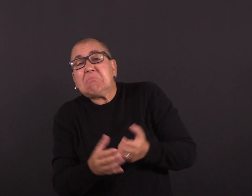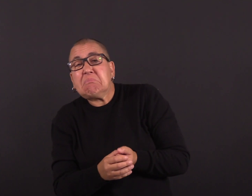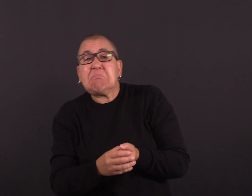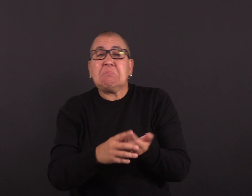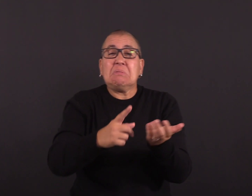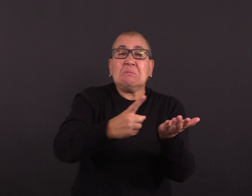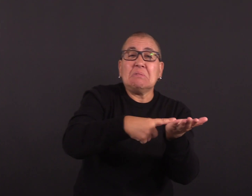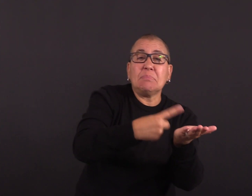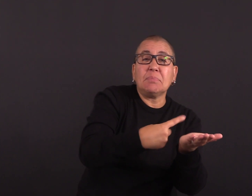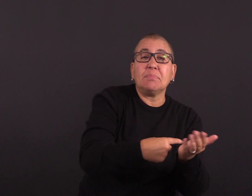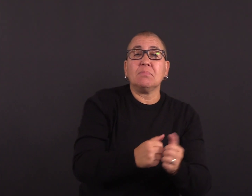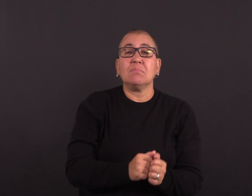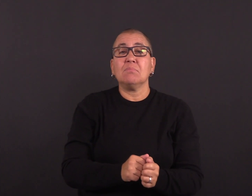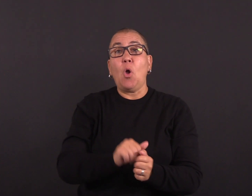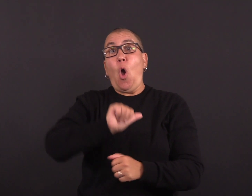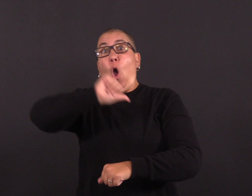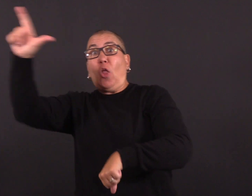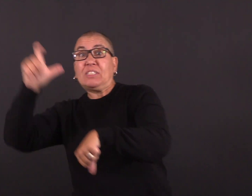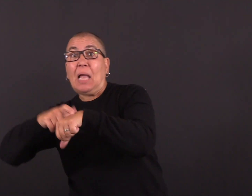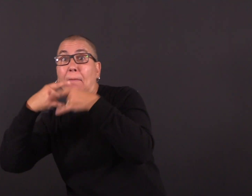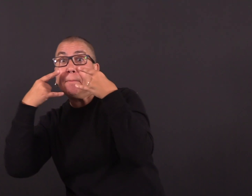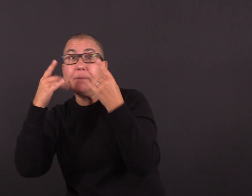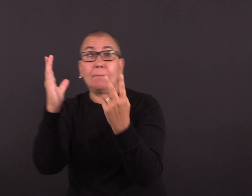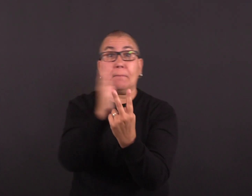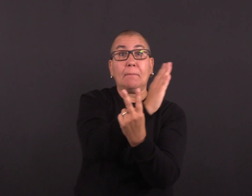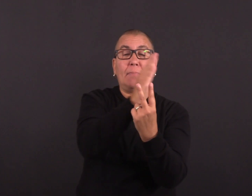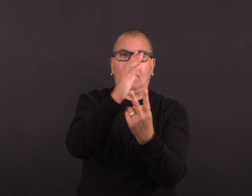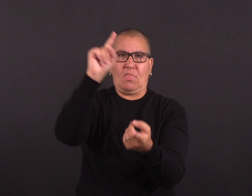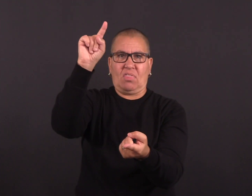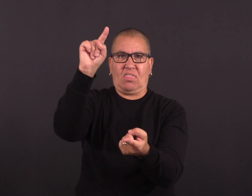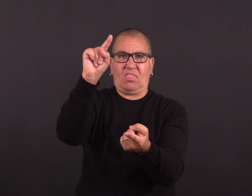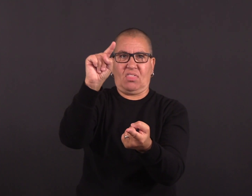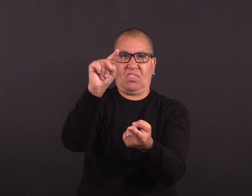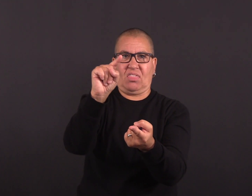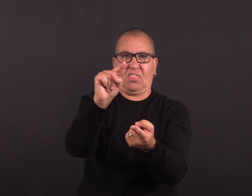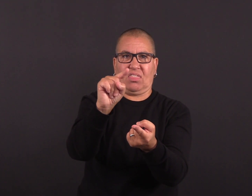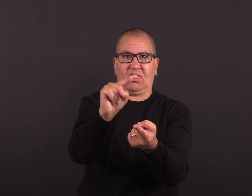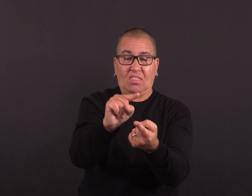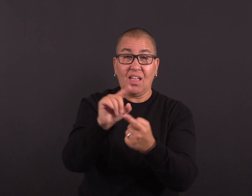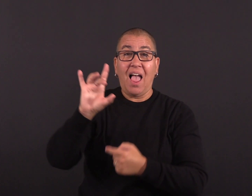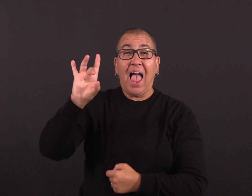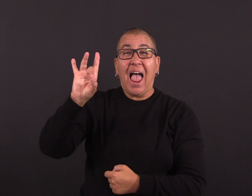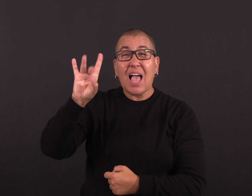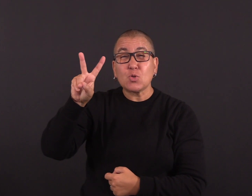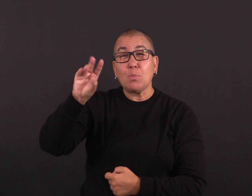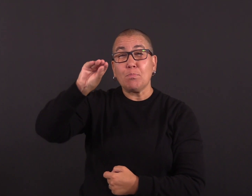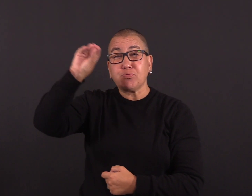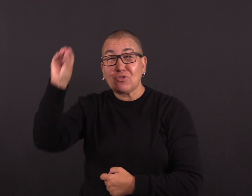now,” Wachter said. “I don’t particularly blame young, healthy vaccinated people for saying ‘I’m